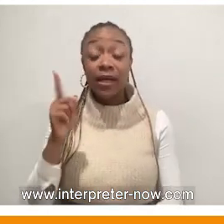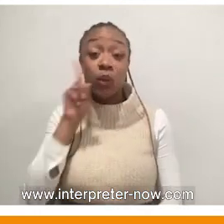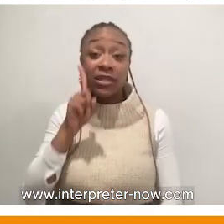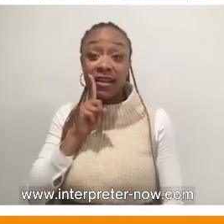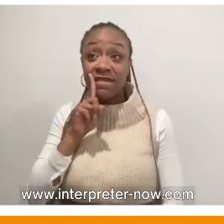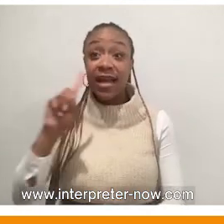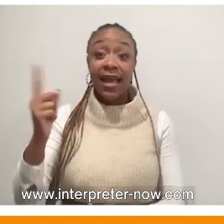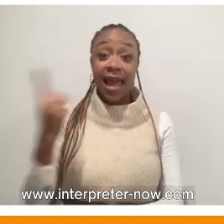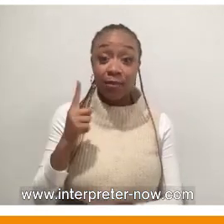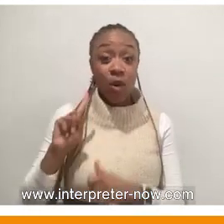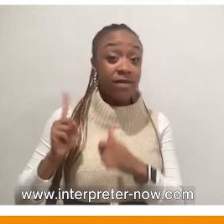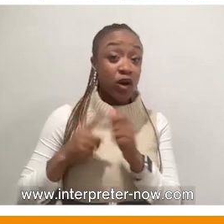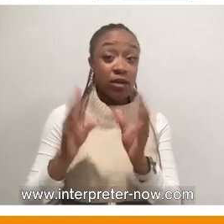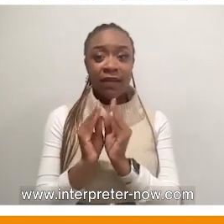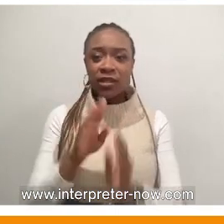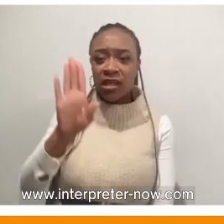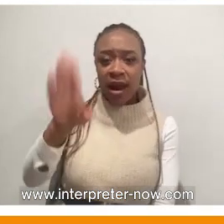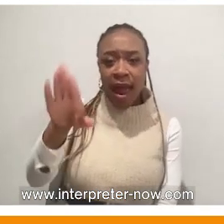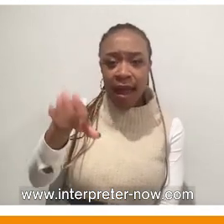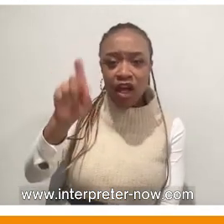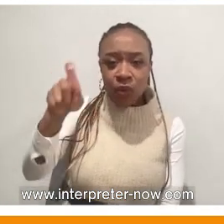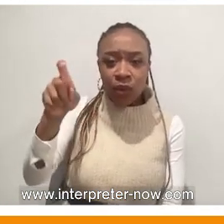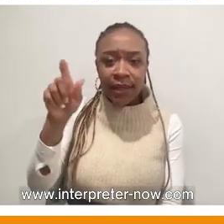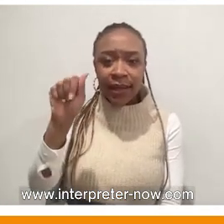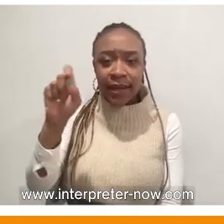somebody who was deaf came to our very first conference and said: "Hey, you need to bring